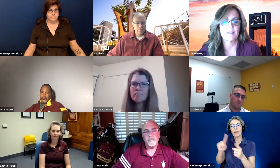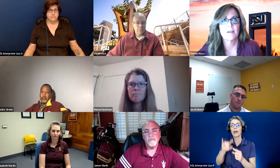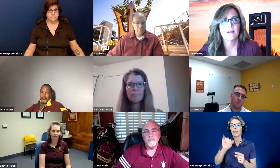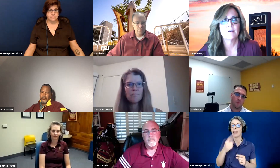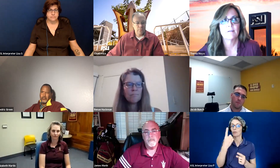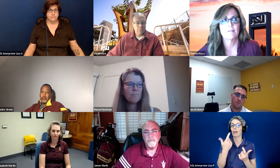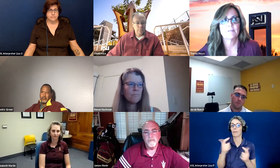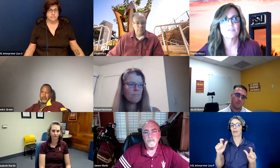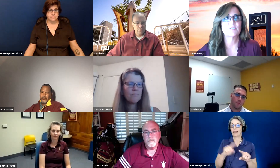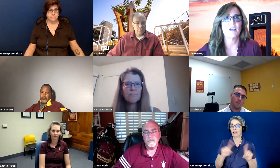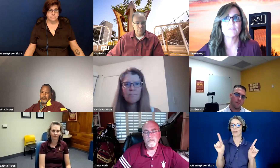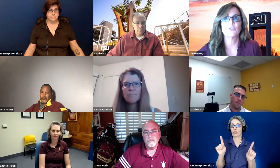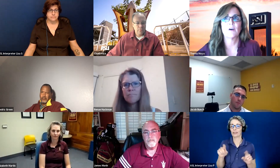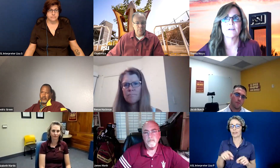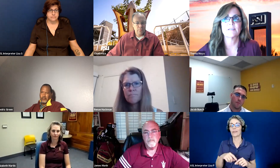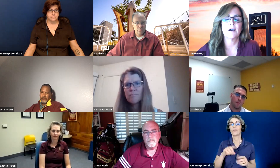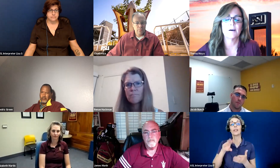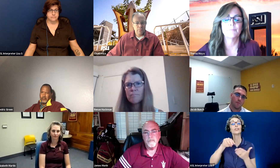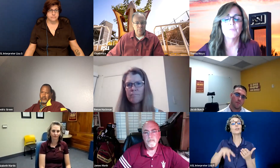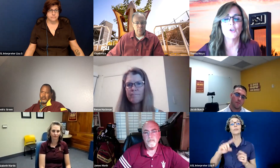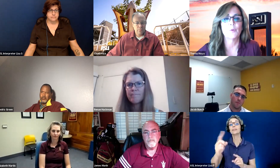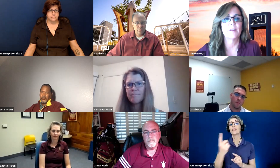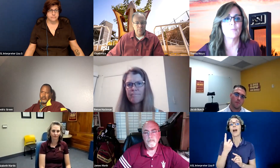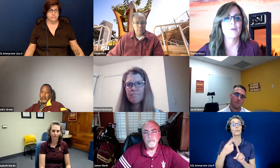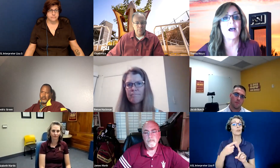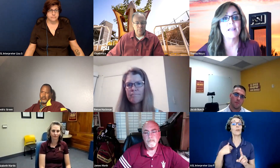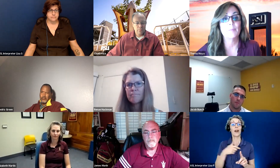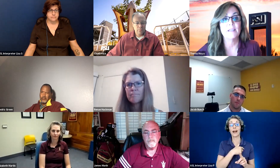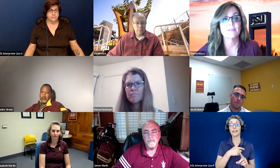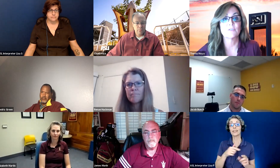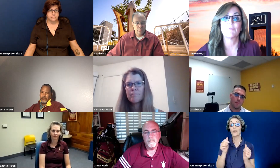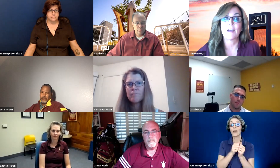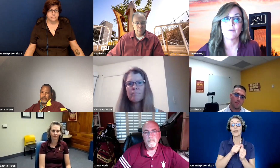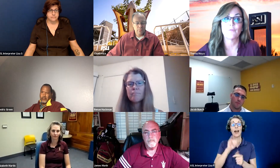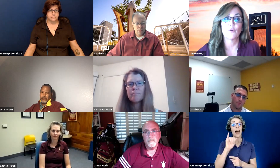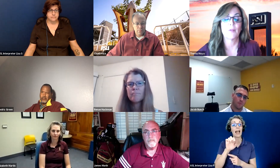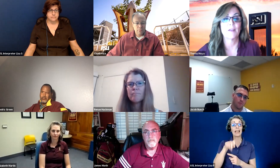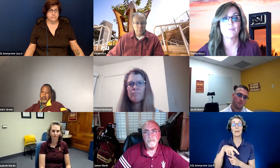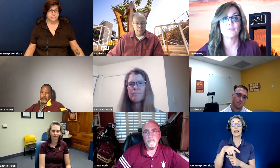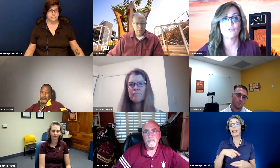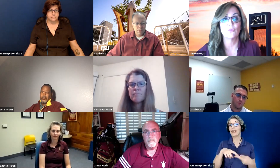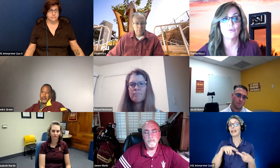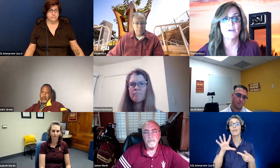I think students come to us with IEP or a 504 plan from school.